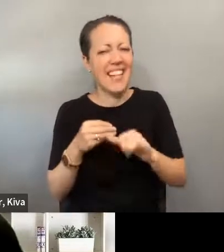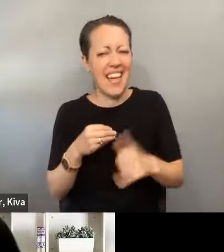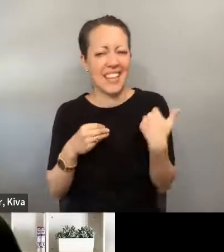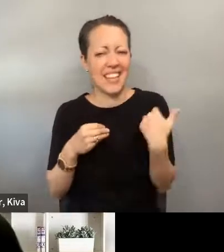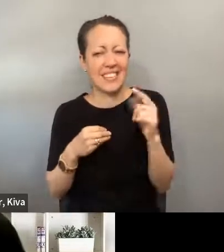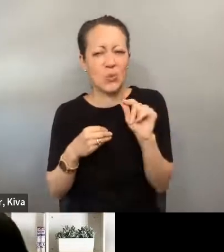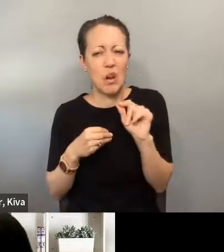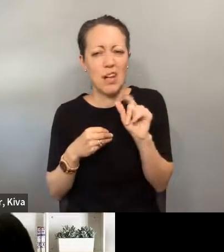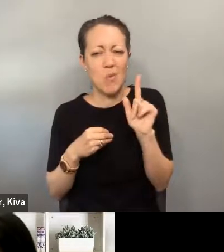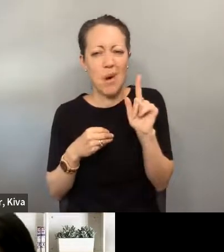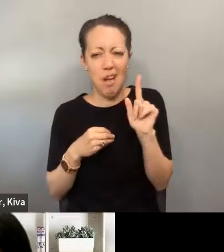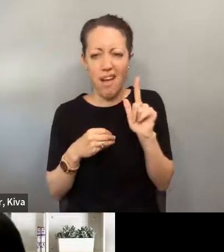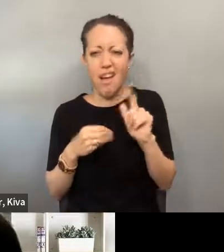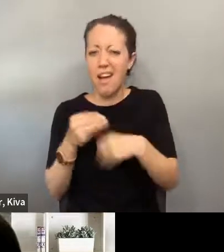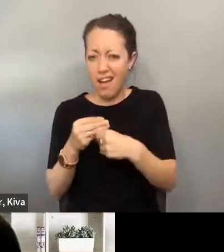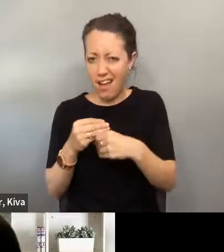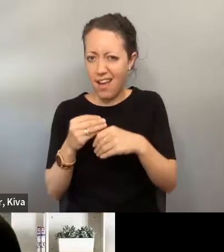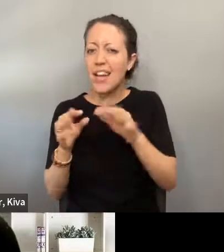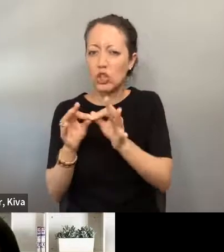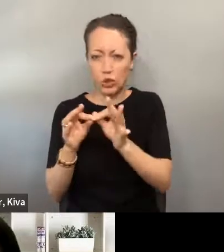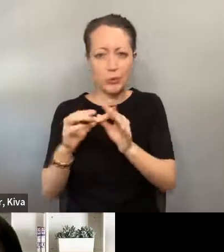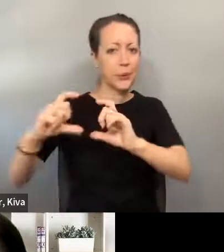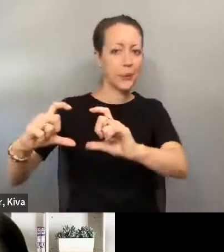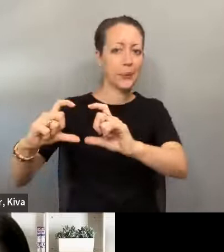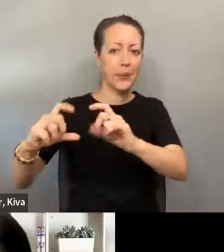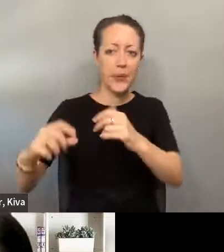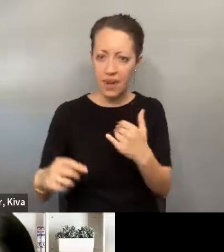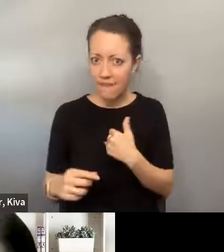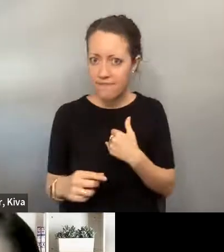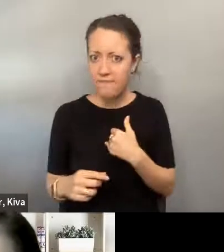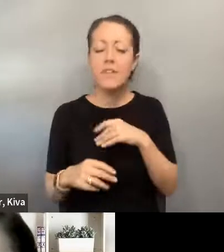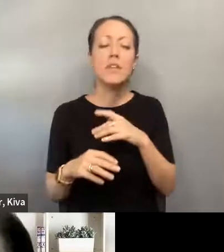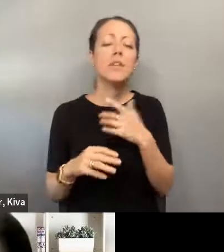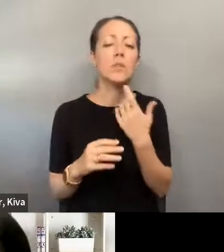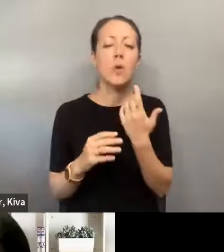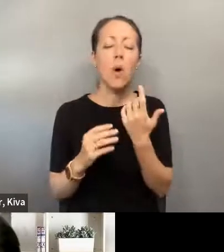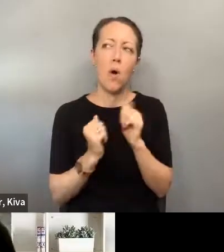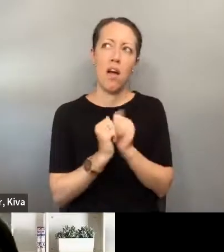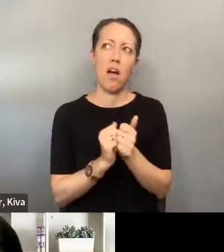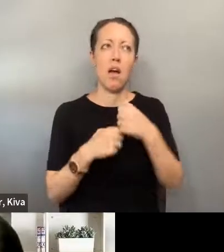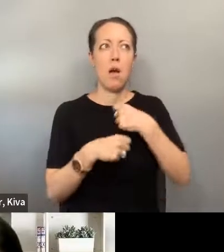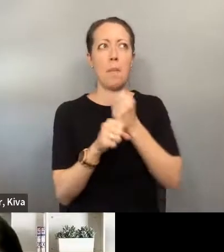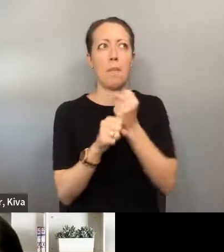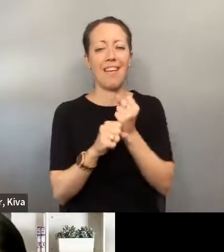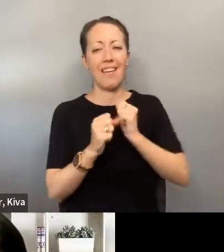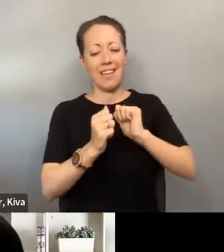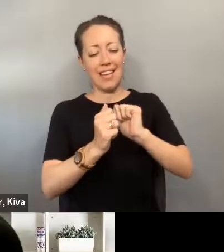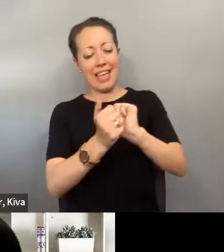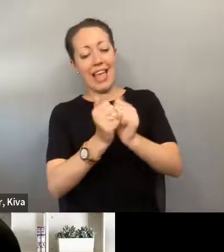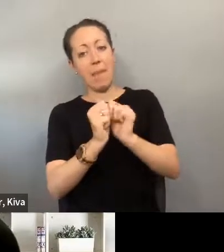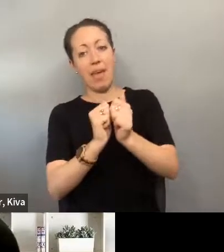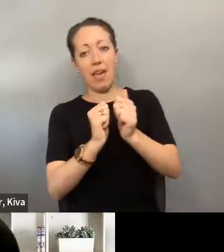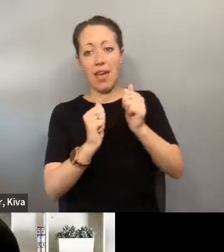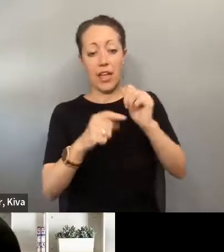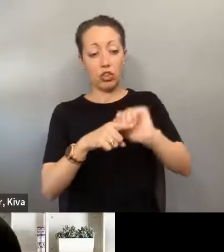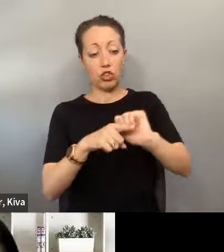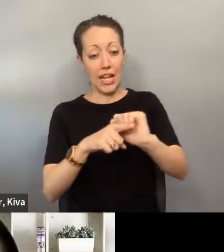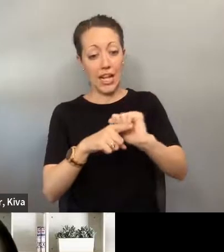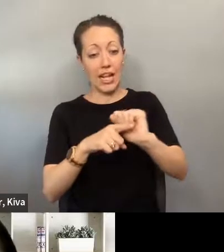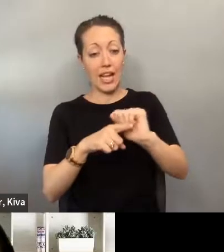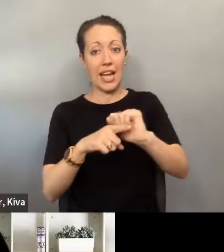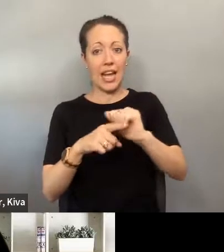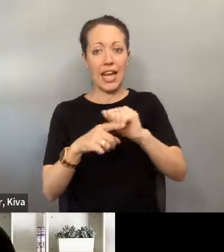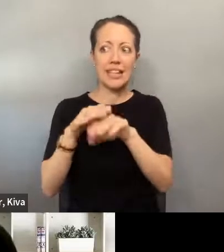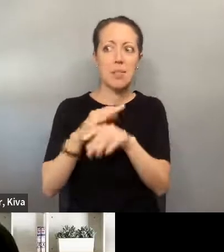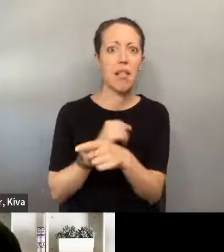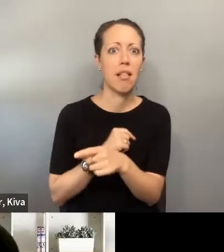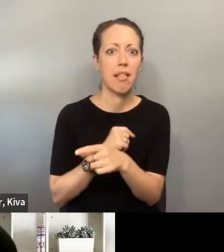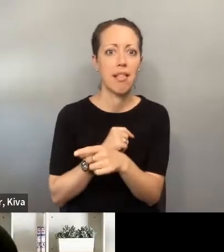so, looking at all of those aspects of how do we make the campaign training self accessible?